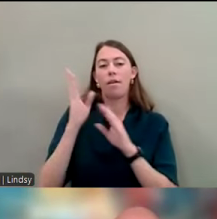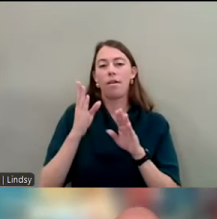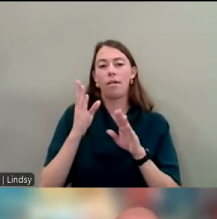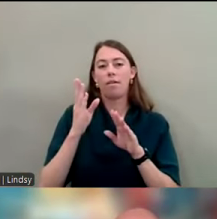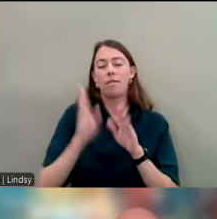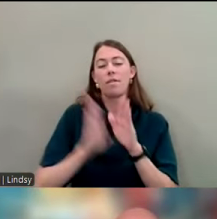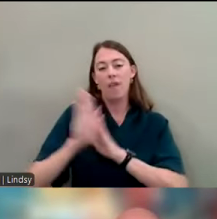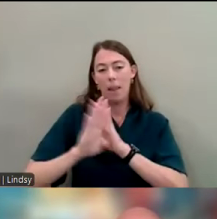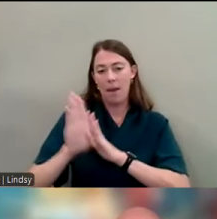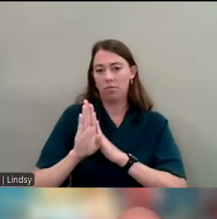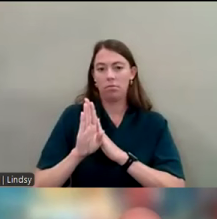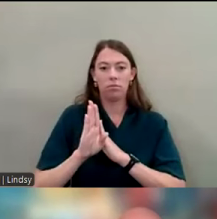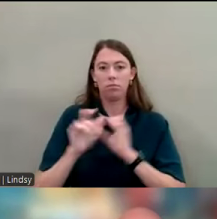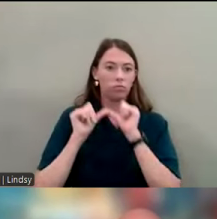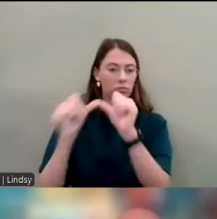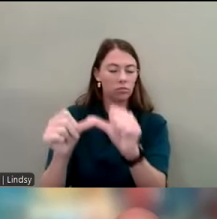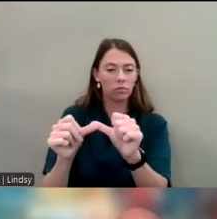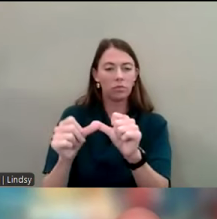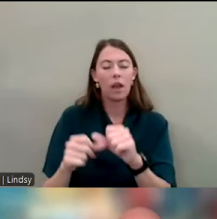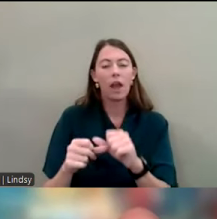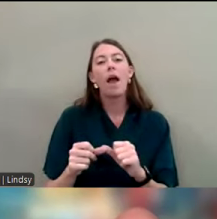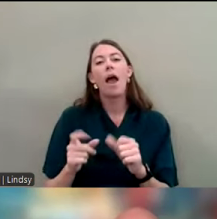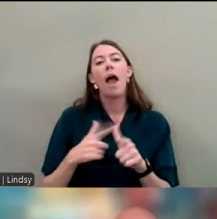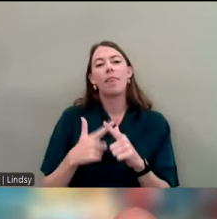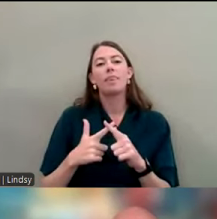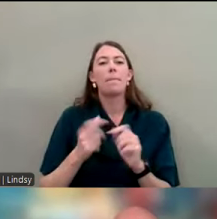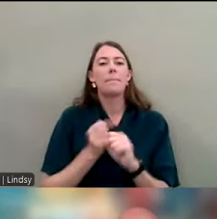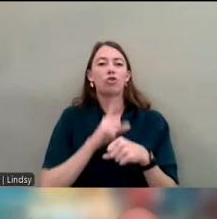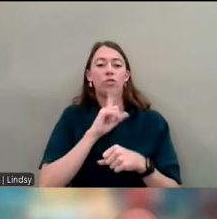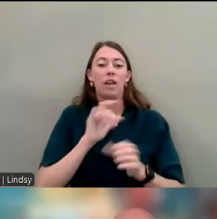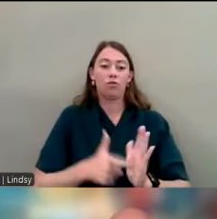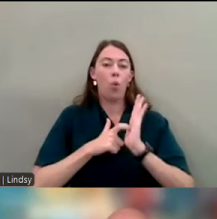you know, starting to make this as a requirement for accessibility rather than maybe something